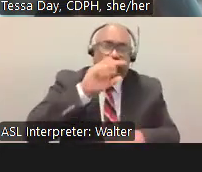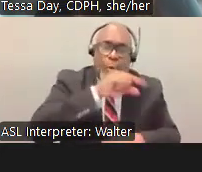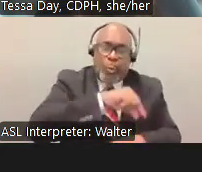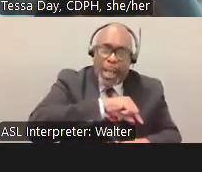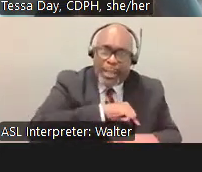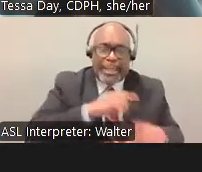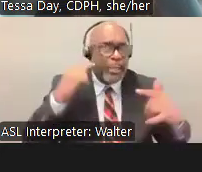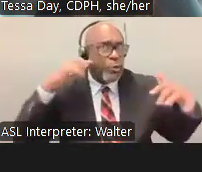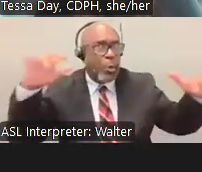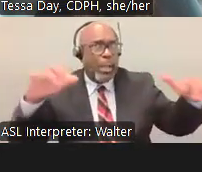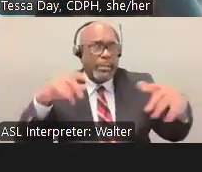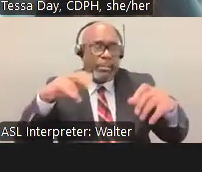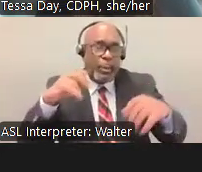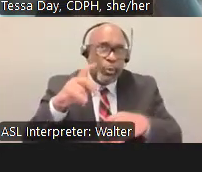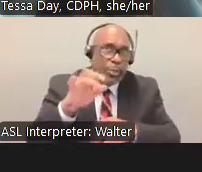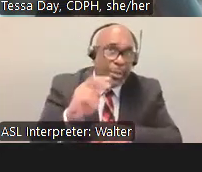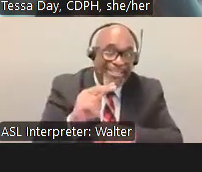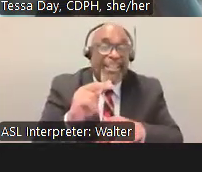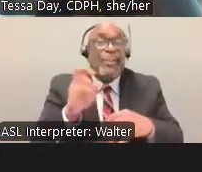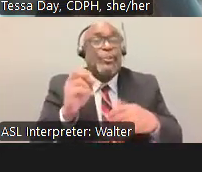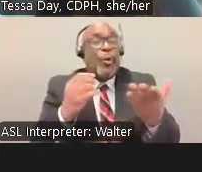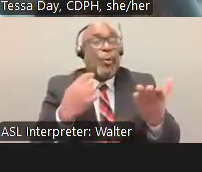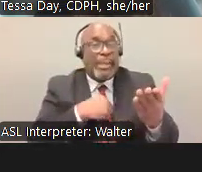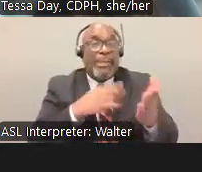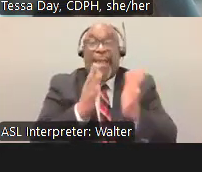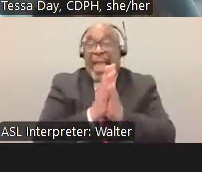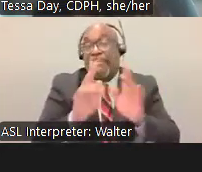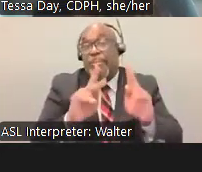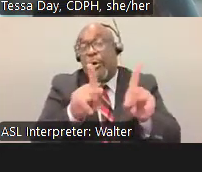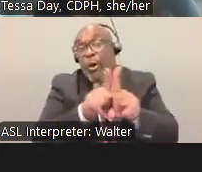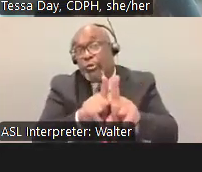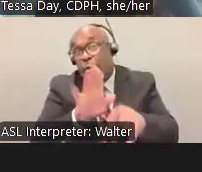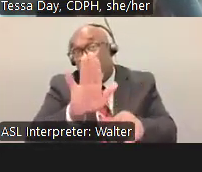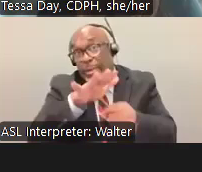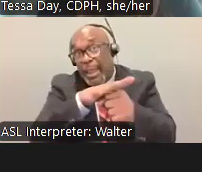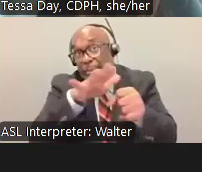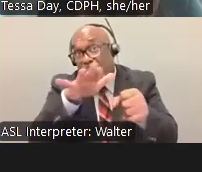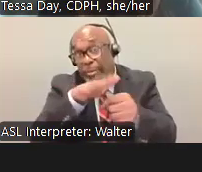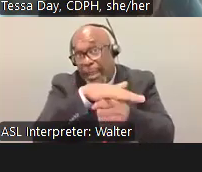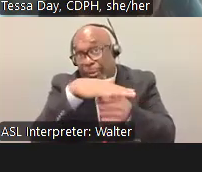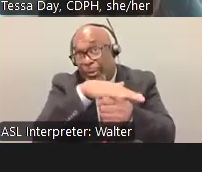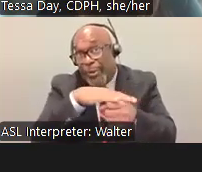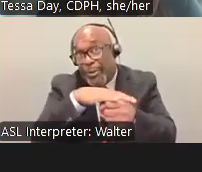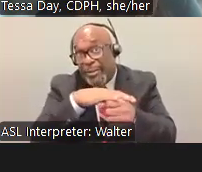13:34:46 types of concerns. We also 13:34:47 asked people if their 13:34:49 neighborhood is generally free 13:34:51 from litter. Is it clean?